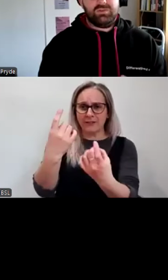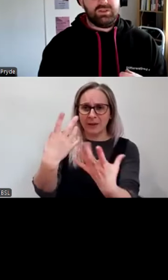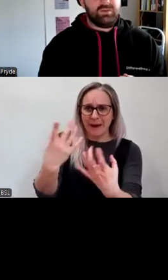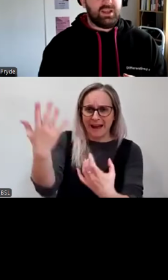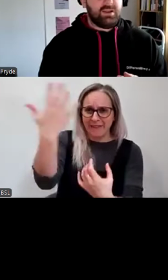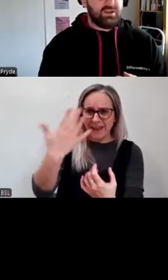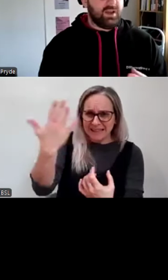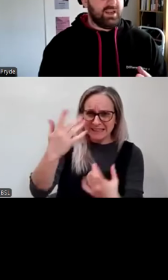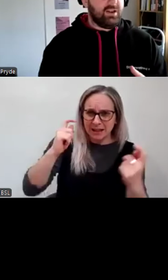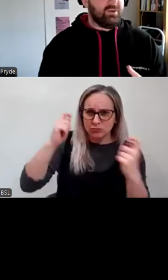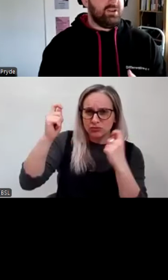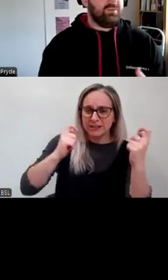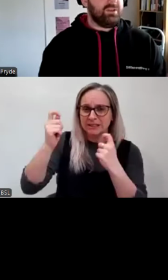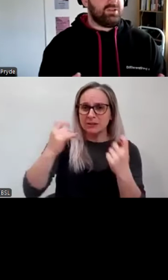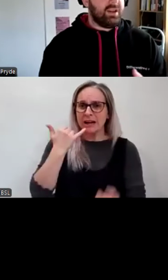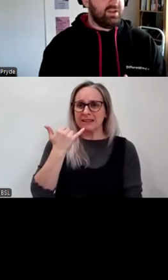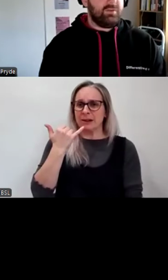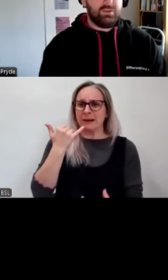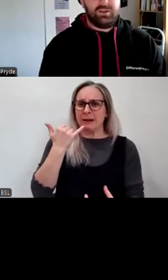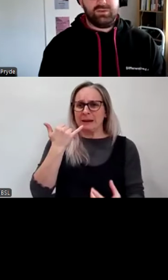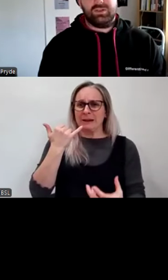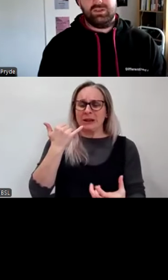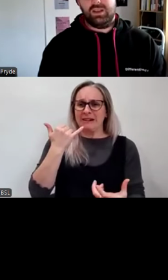which results in people hanging up on you when you try and make phone calls.